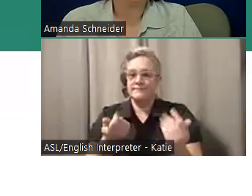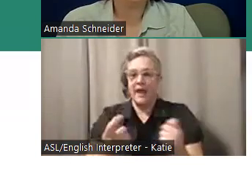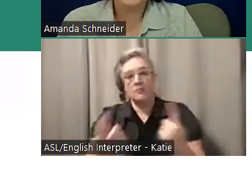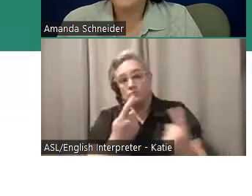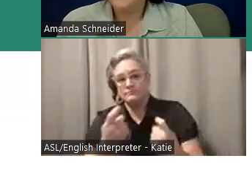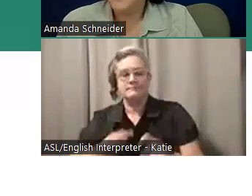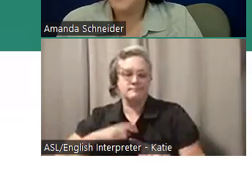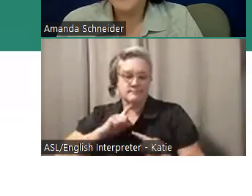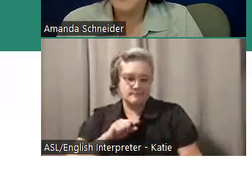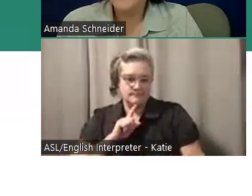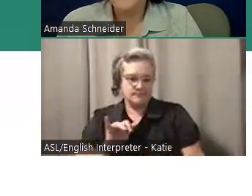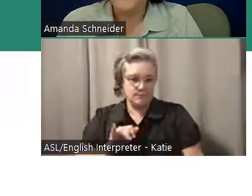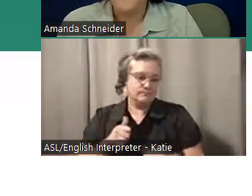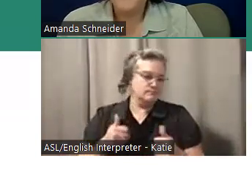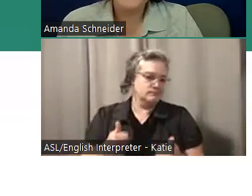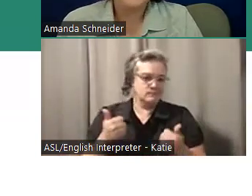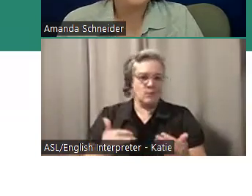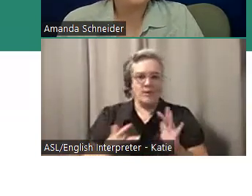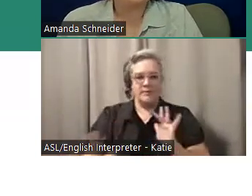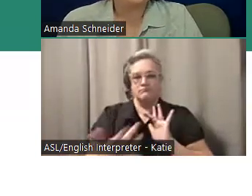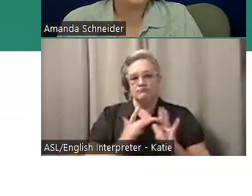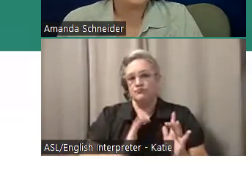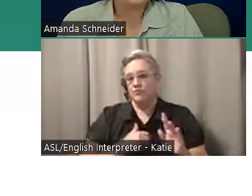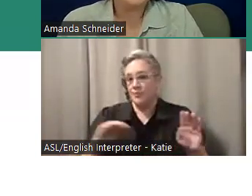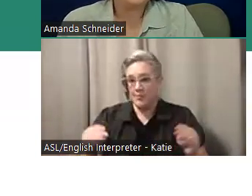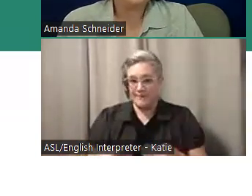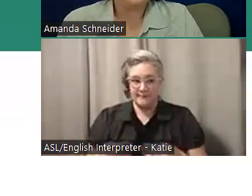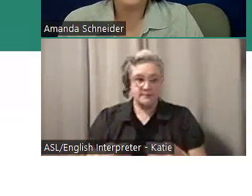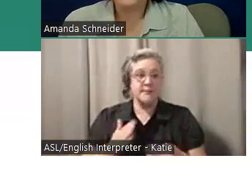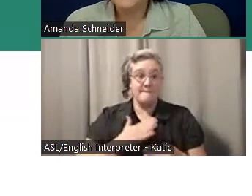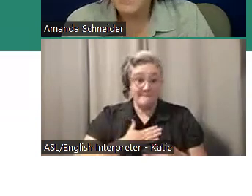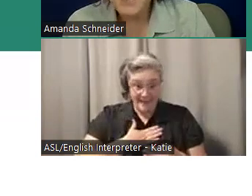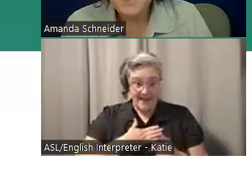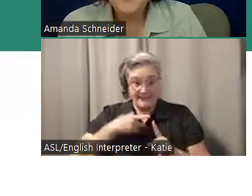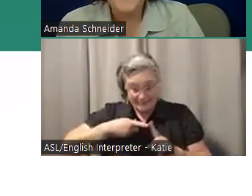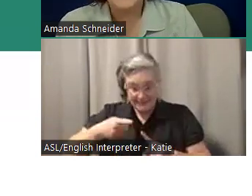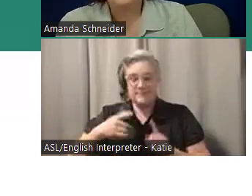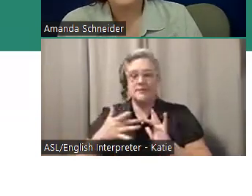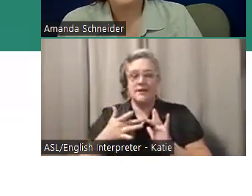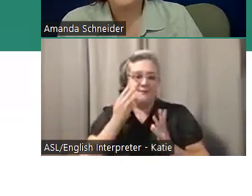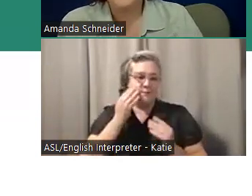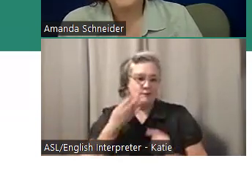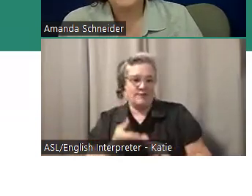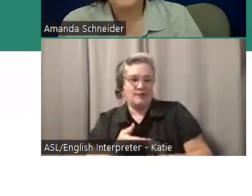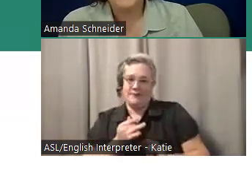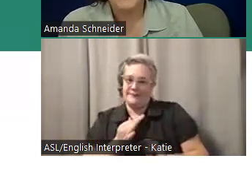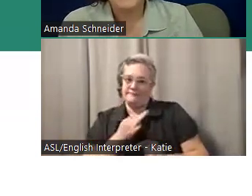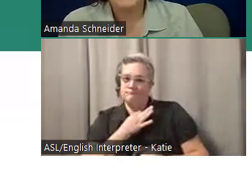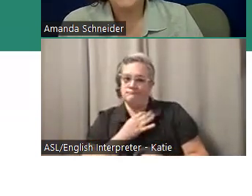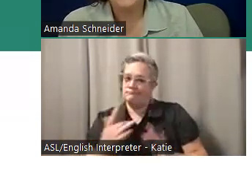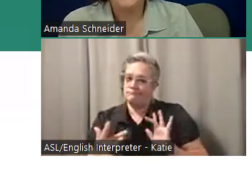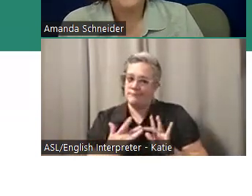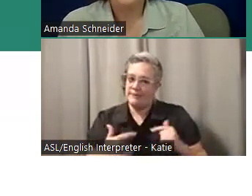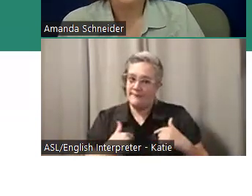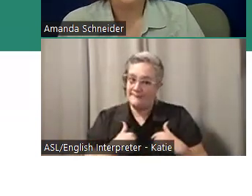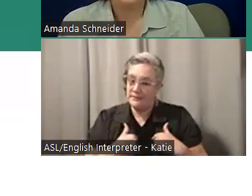Um, so please feel free to reach out to our office, but my contact information is there. If you have specific questions that you